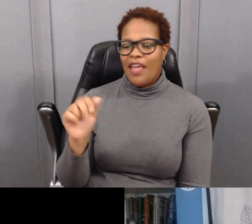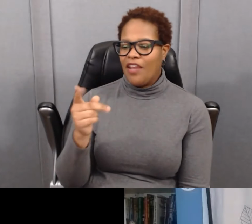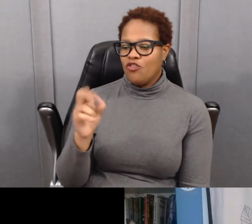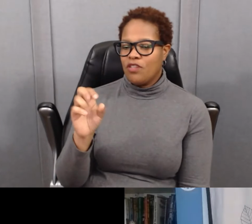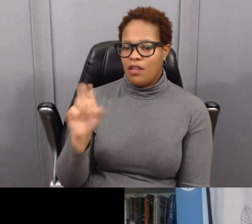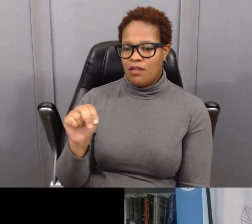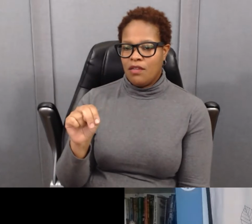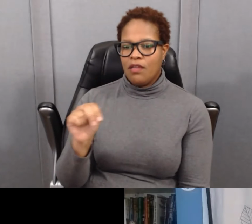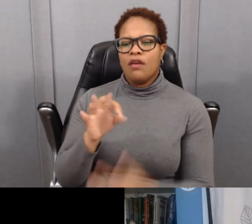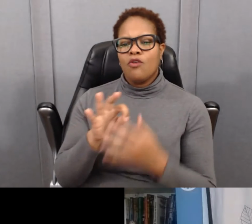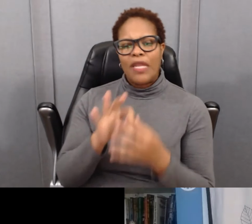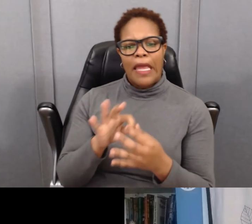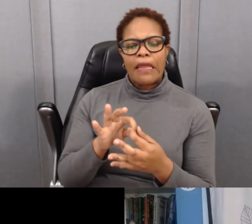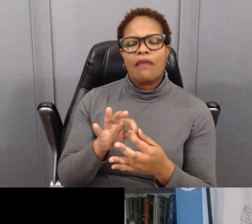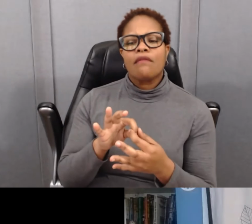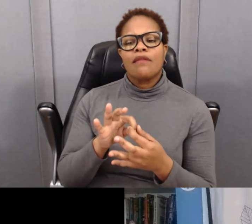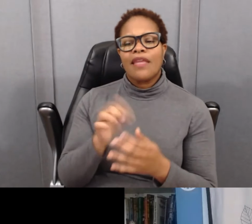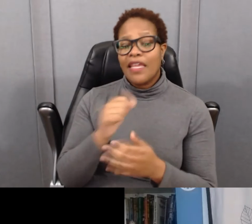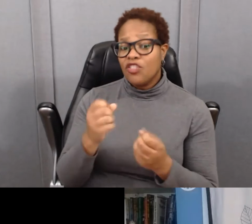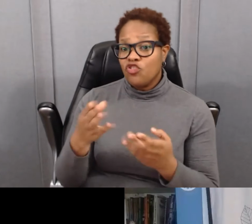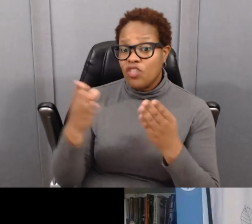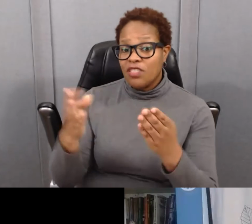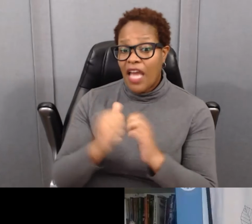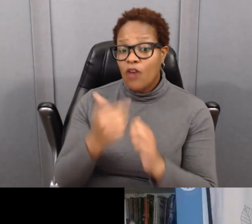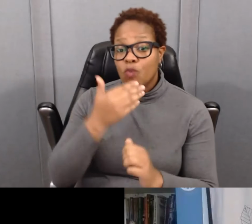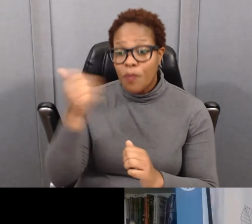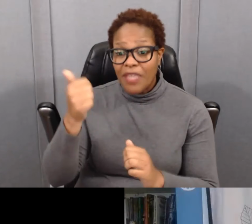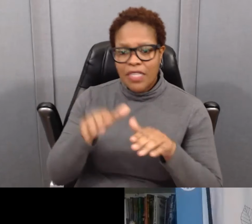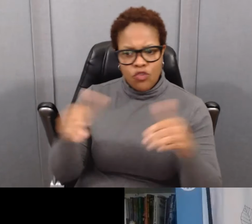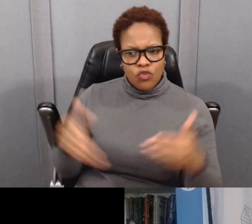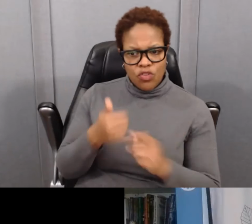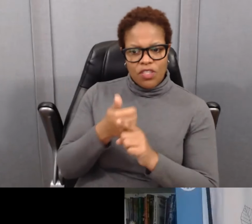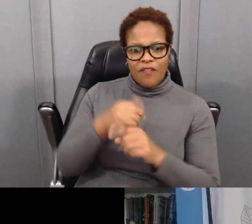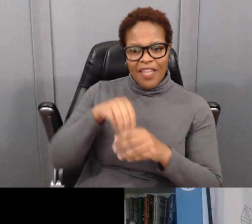Any suggestions about how best to introduce oneself in a culturally conscious way?